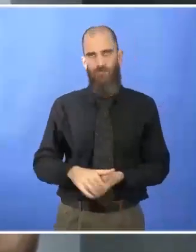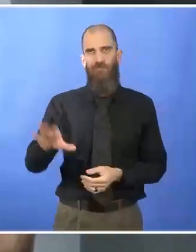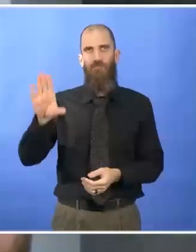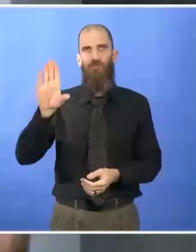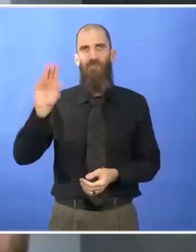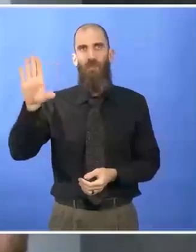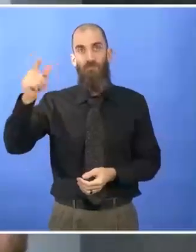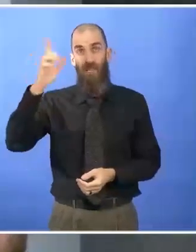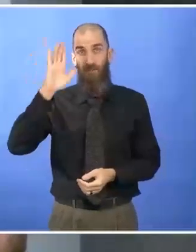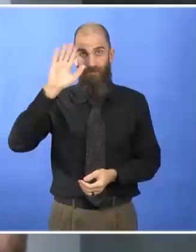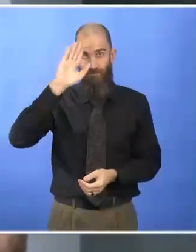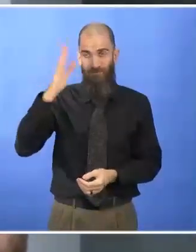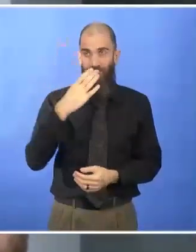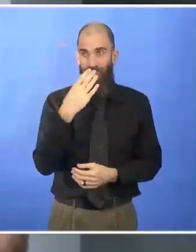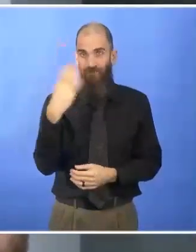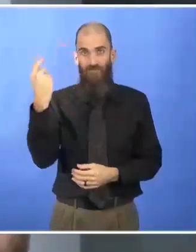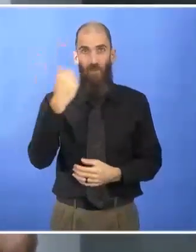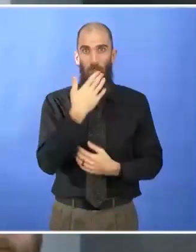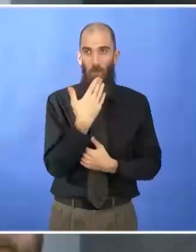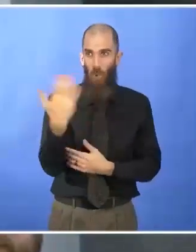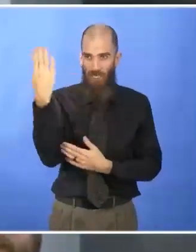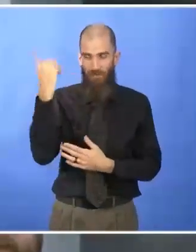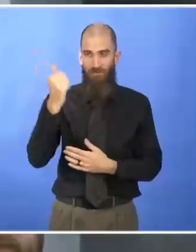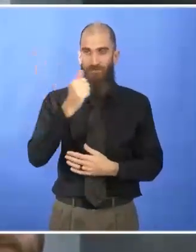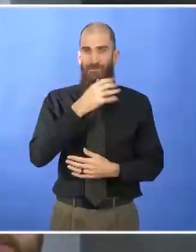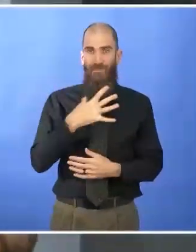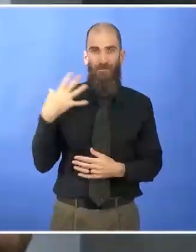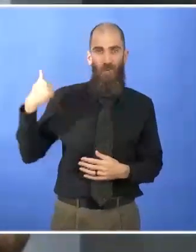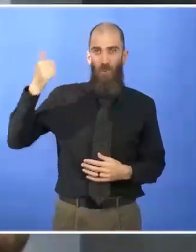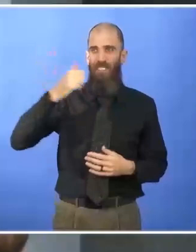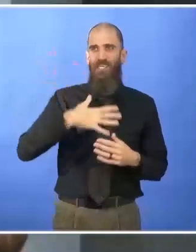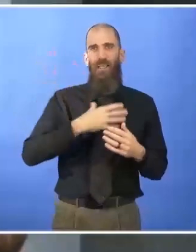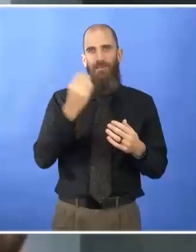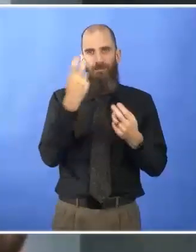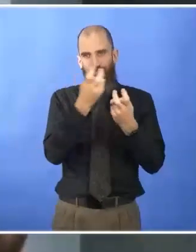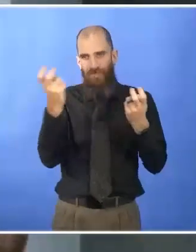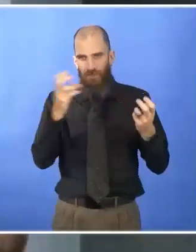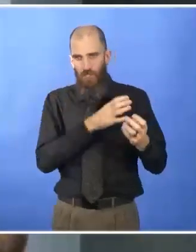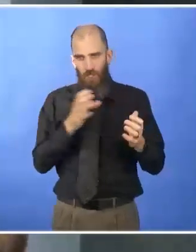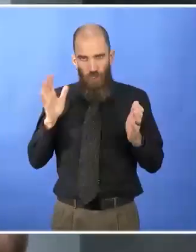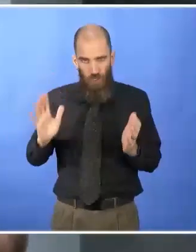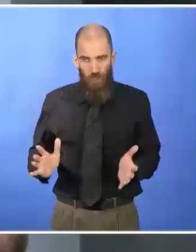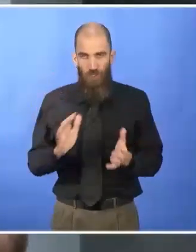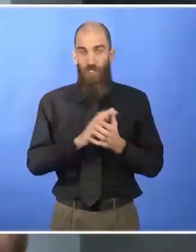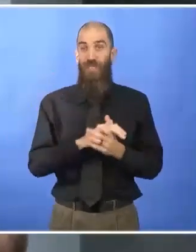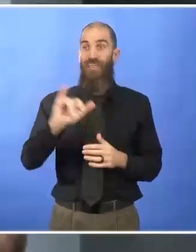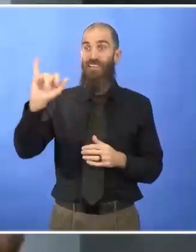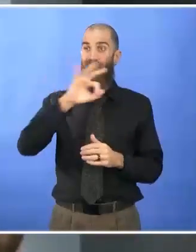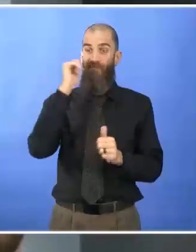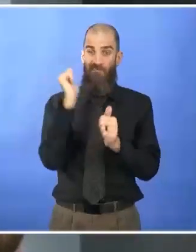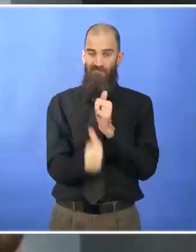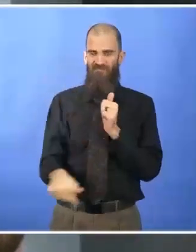COMMISSIONERS. IF ADOPTED, THIS ITEM WOULD TAKE IMPORTANT STEPS TO IMPROVE ACCESS TO COMMUNICATION